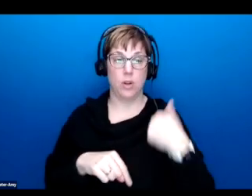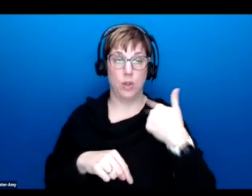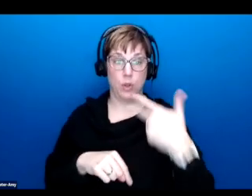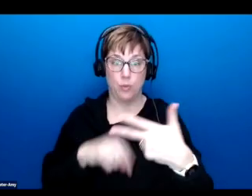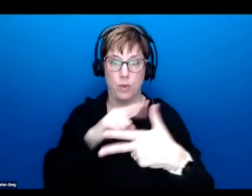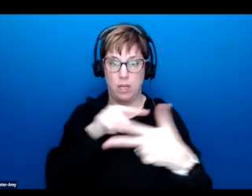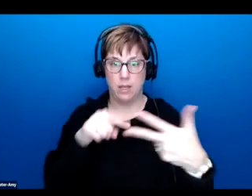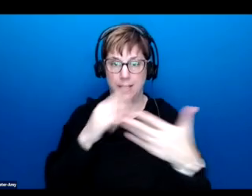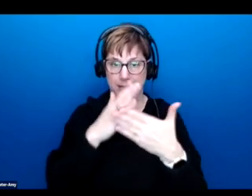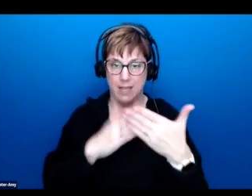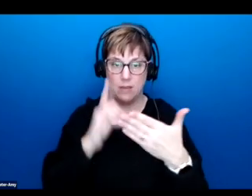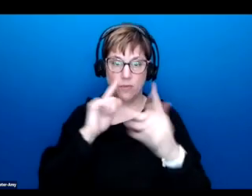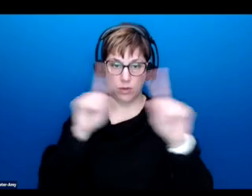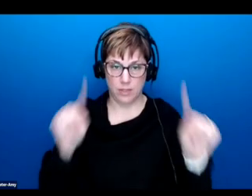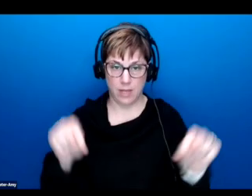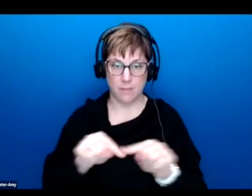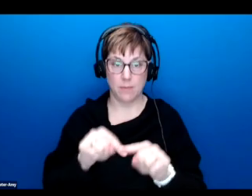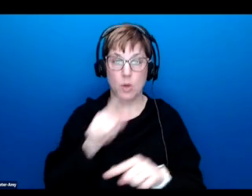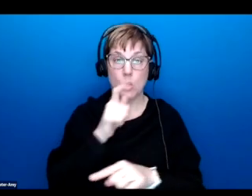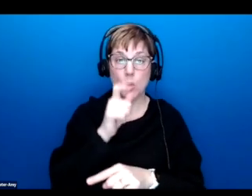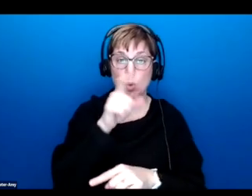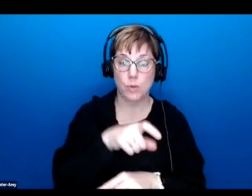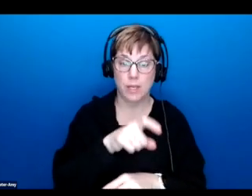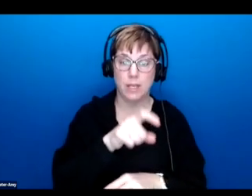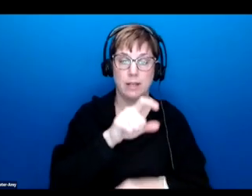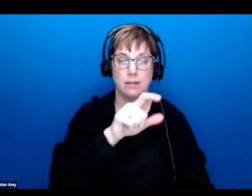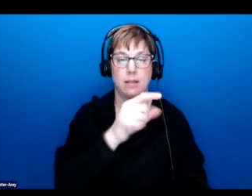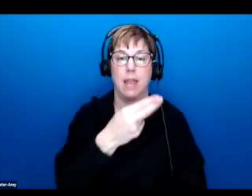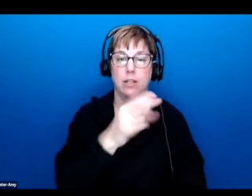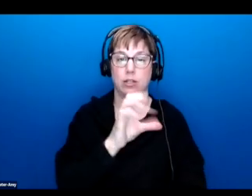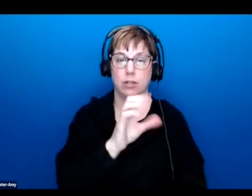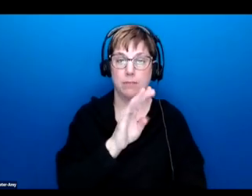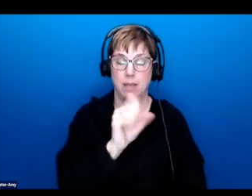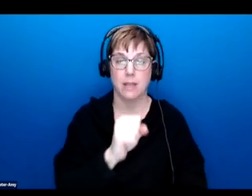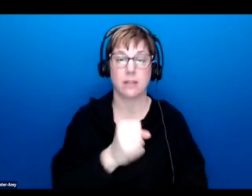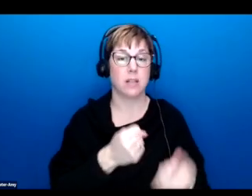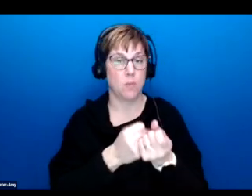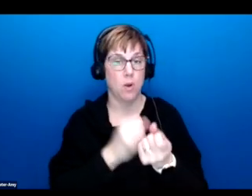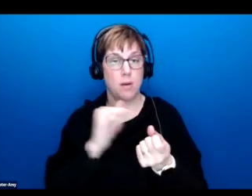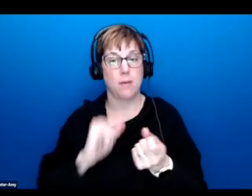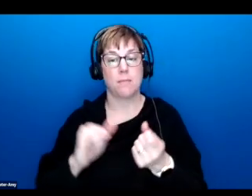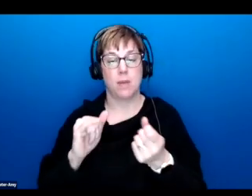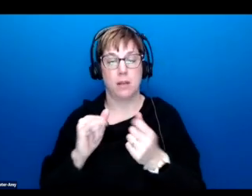the dashboard who needs HCBS, which is supported by American Community Survey data,